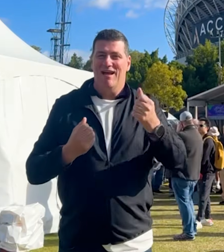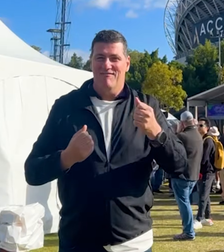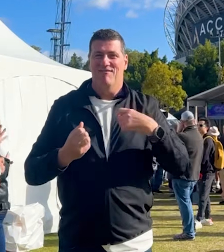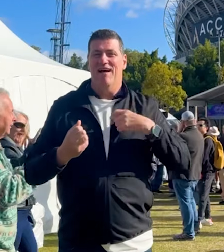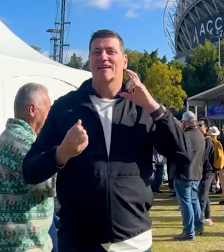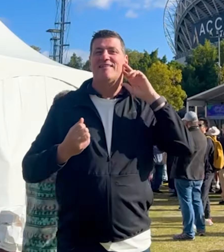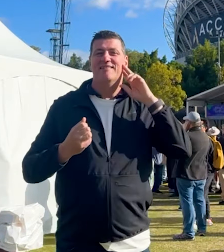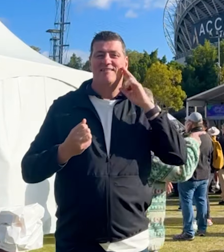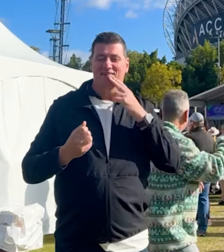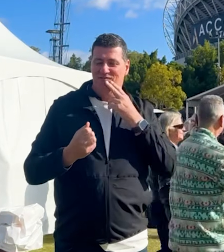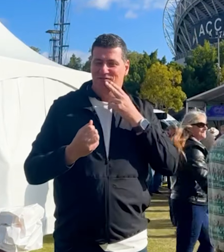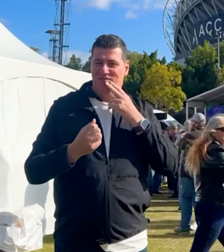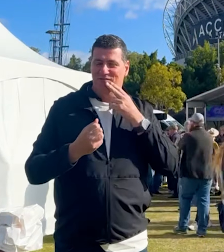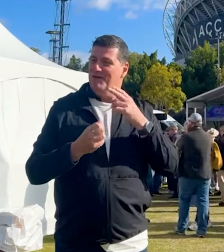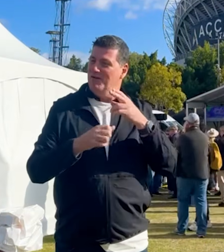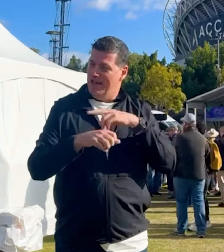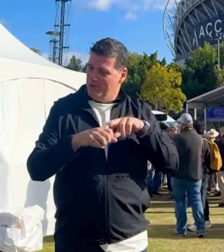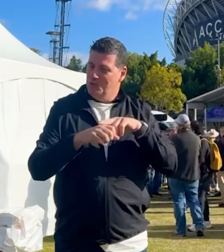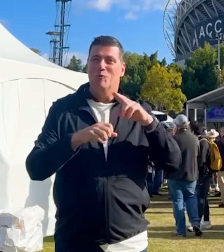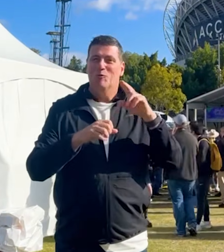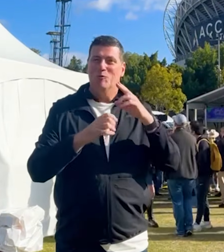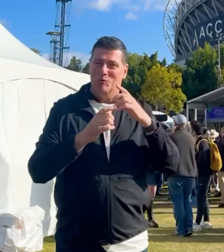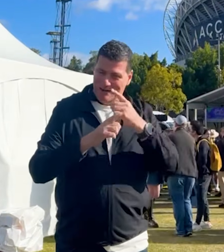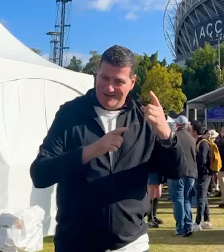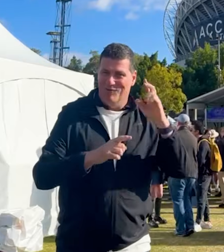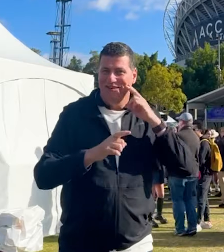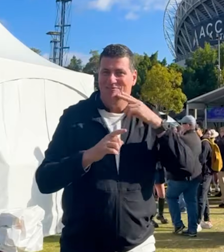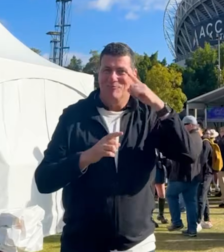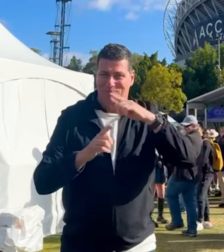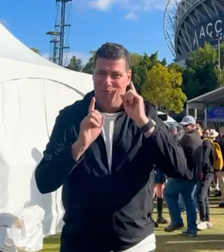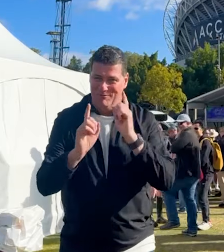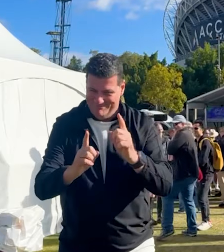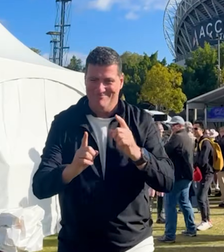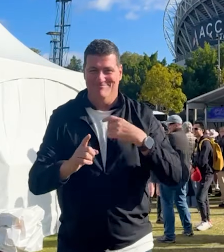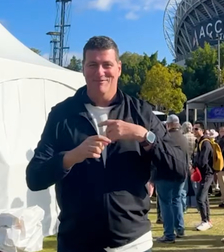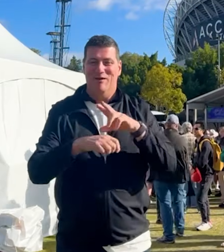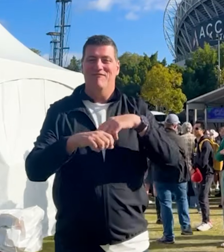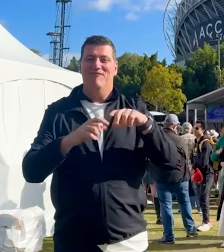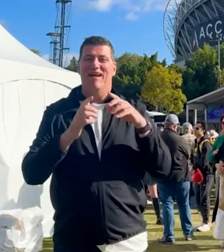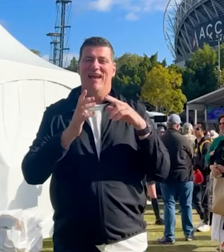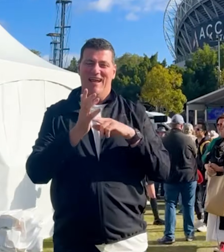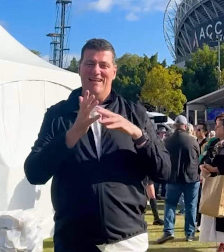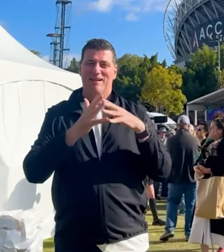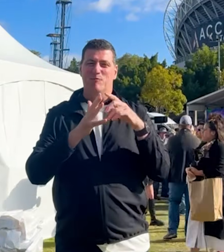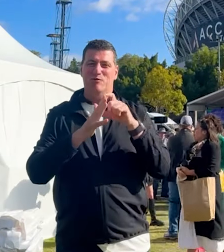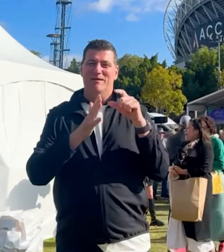next is the National Week of Deaf People (NWDP).